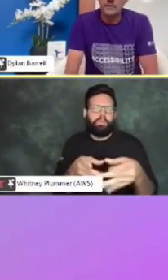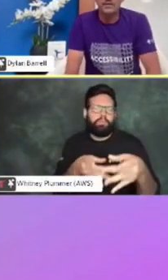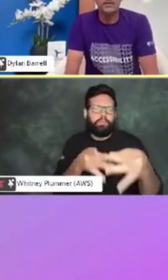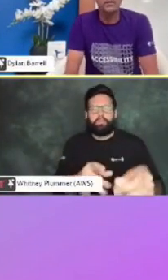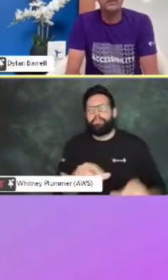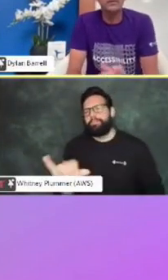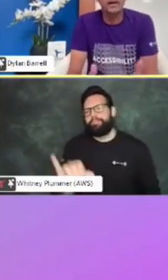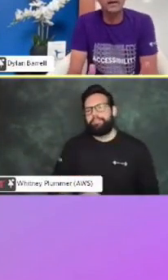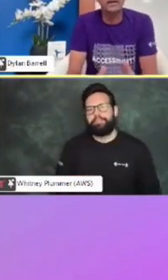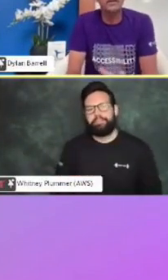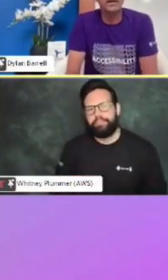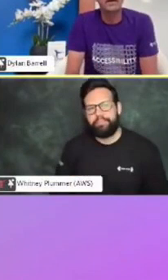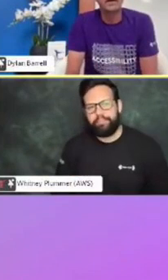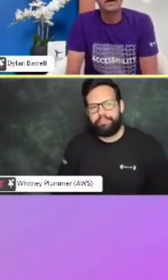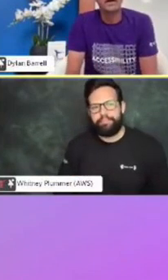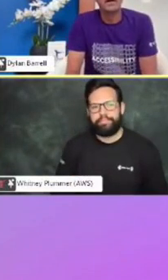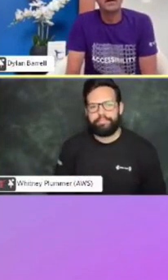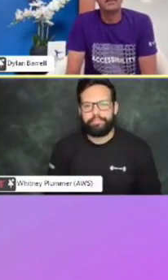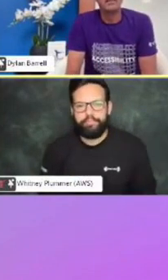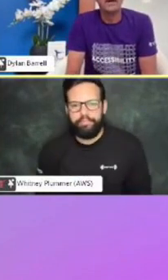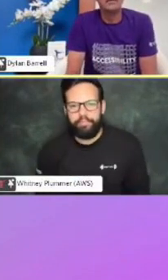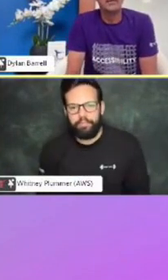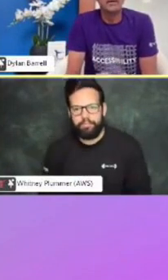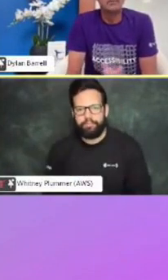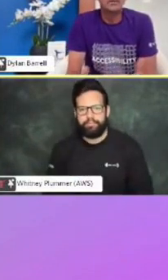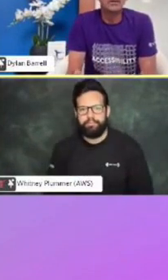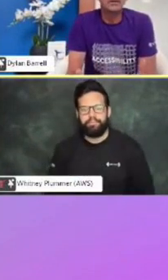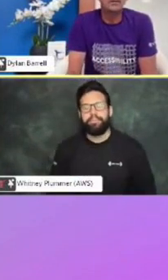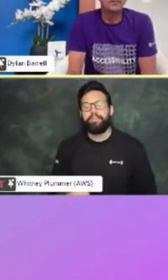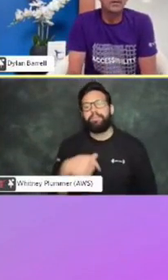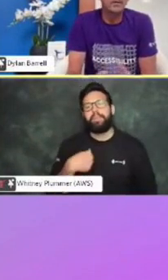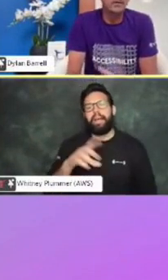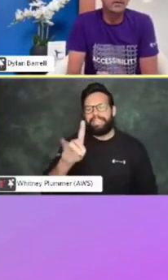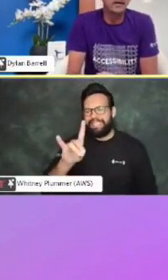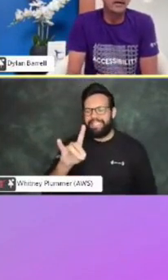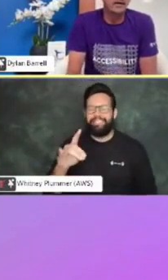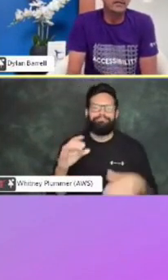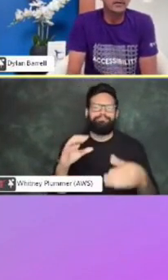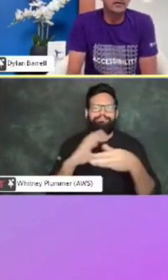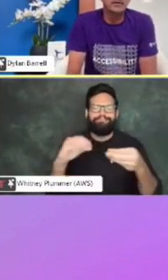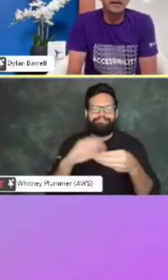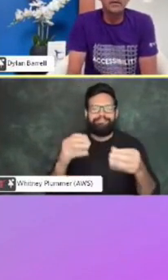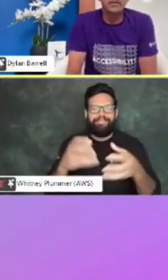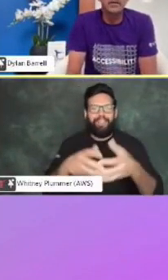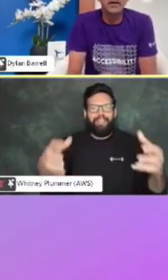So I've talked quite a lot about machine computer vision and artificial intelligence.